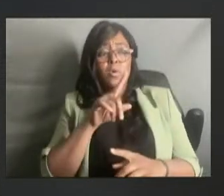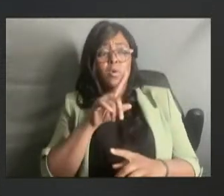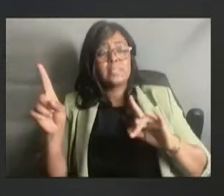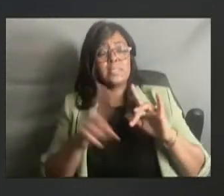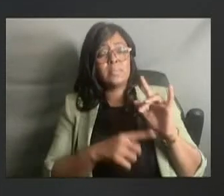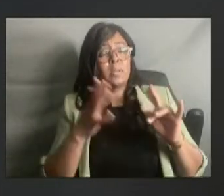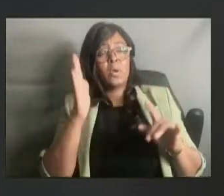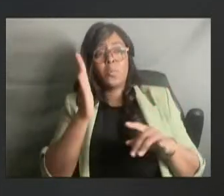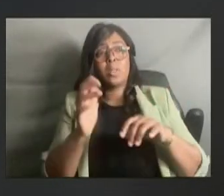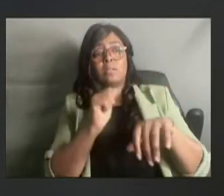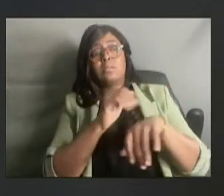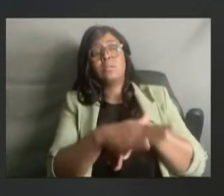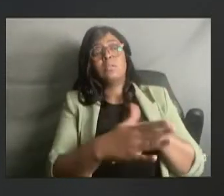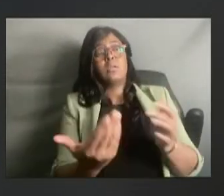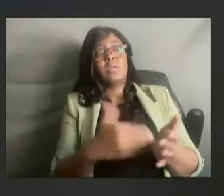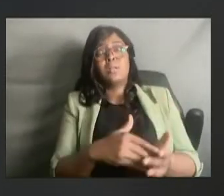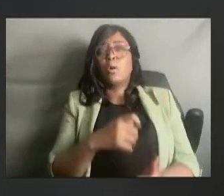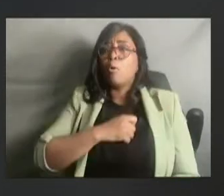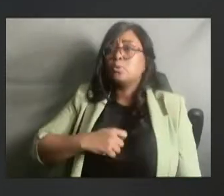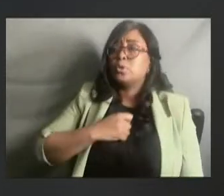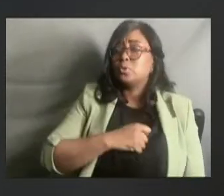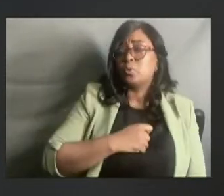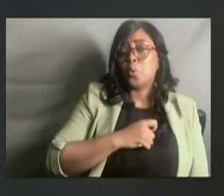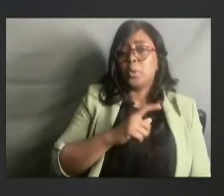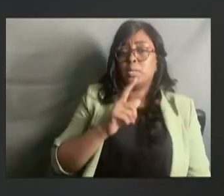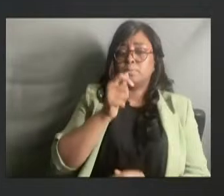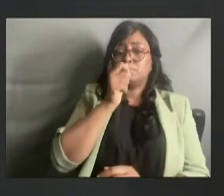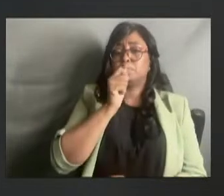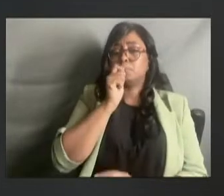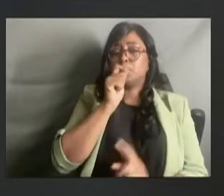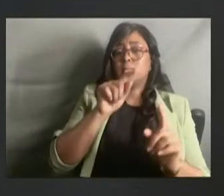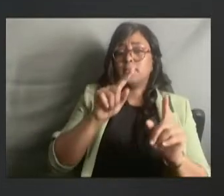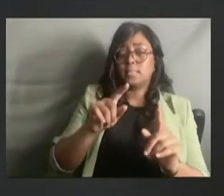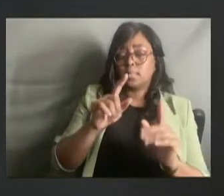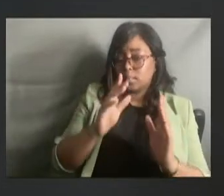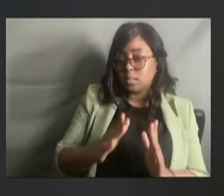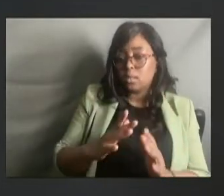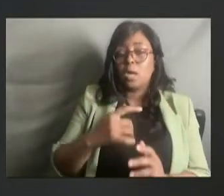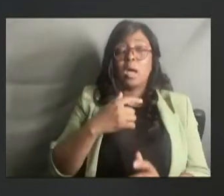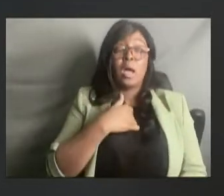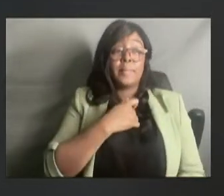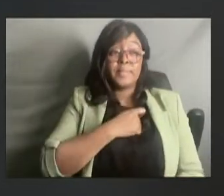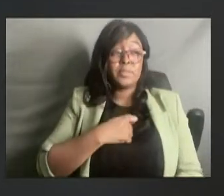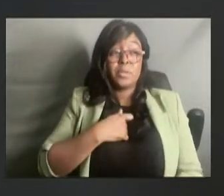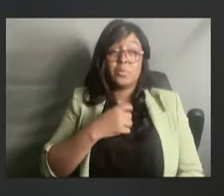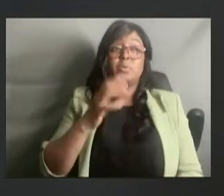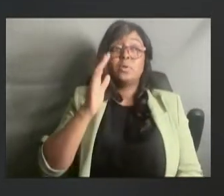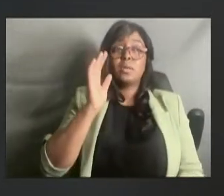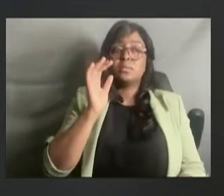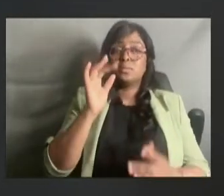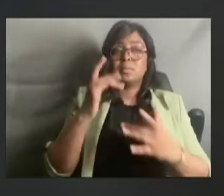I'm so sorry. Anonymous attendee